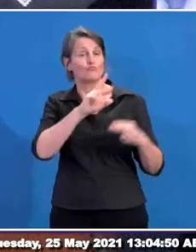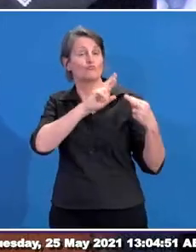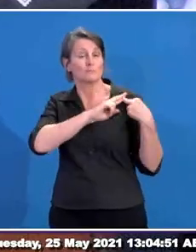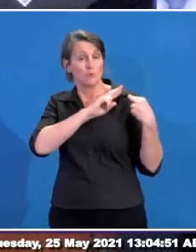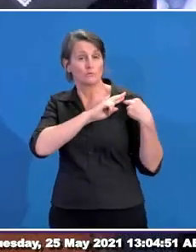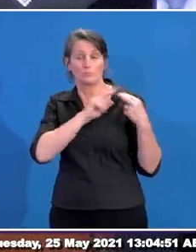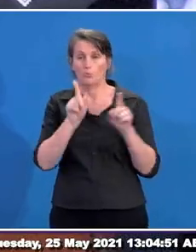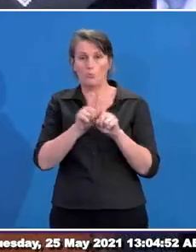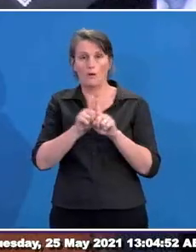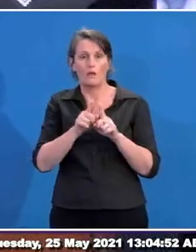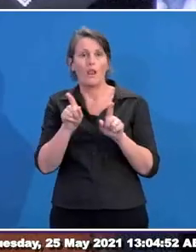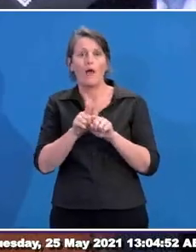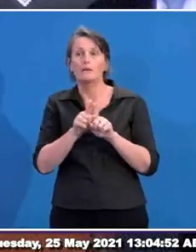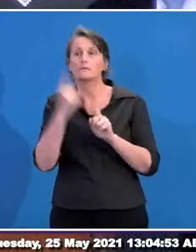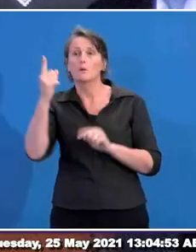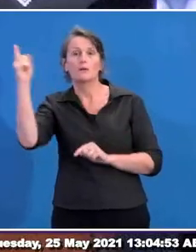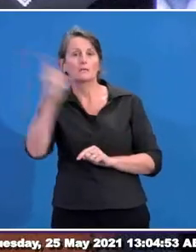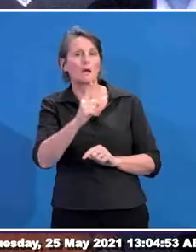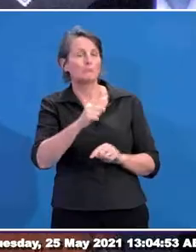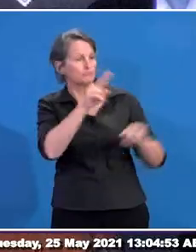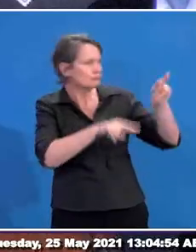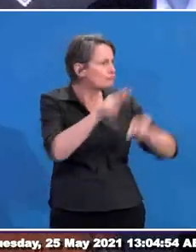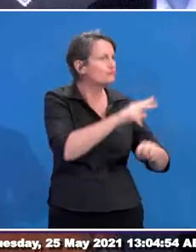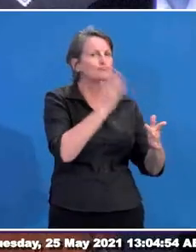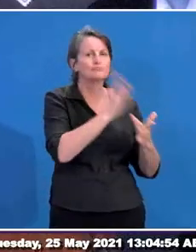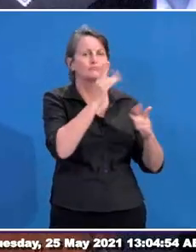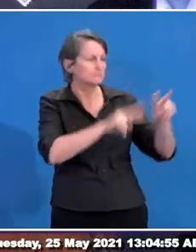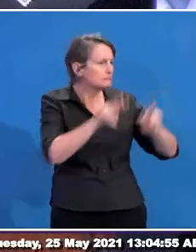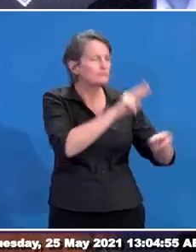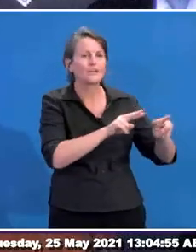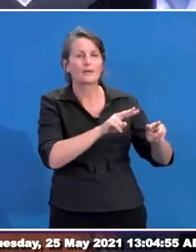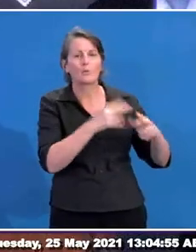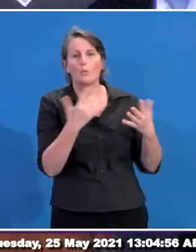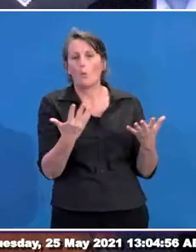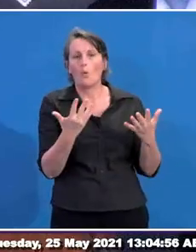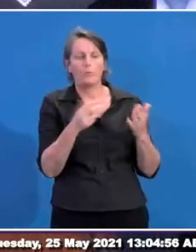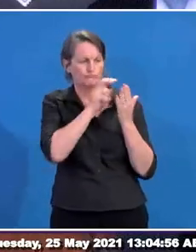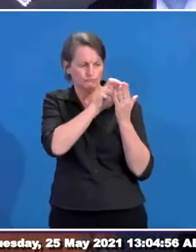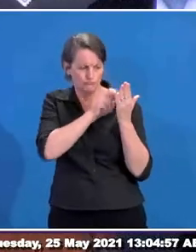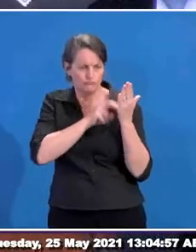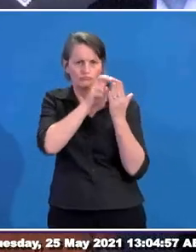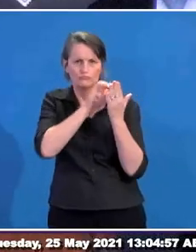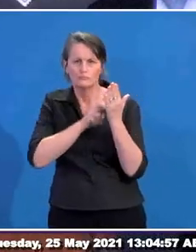checks or record keeping, as you say, so nothing slips between the gaps.